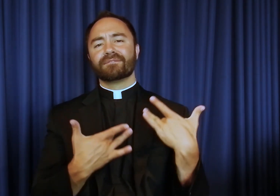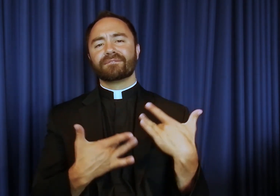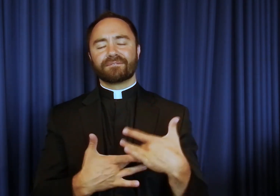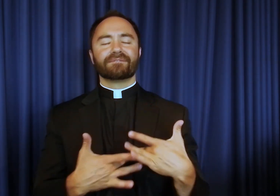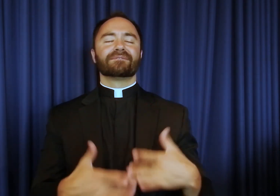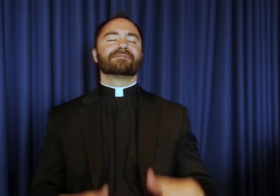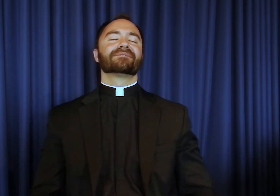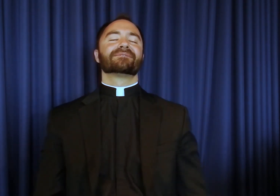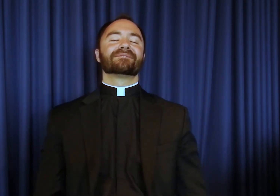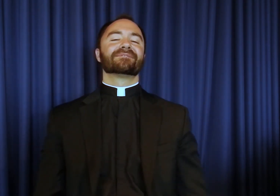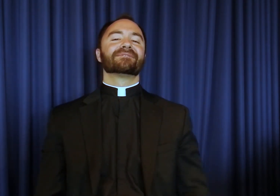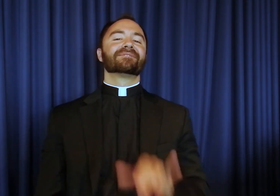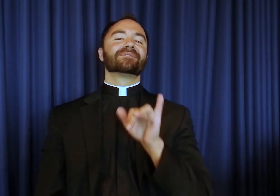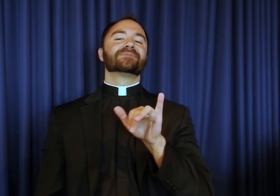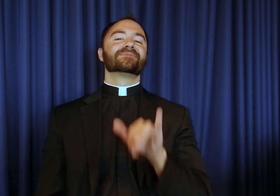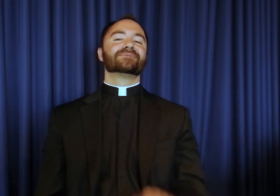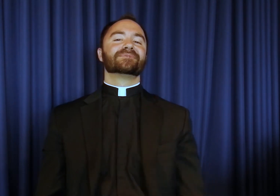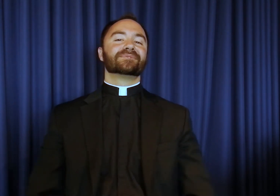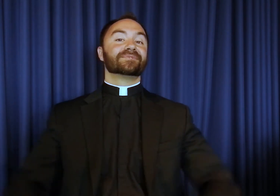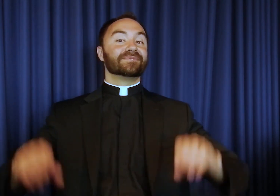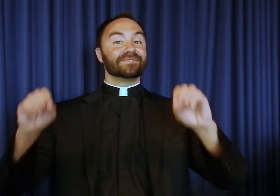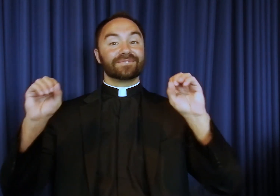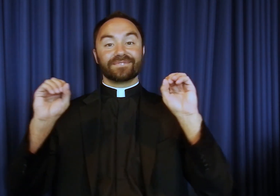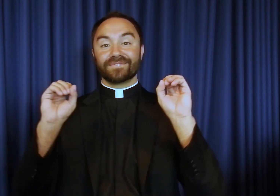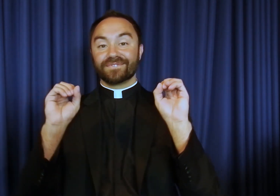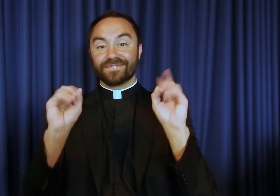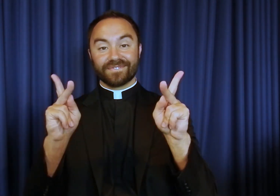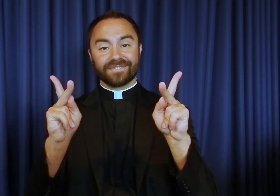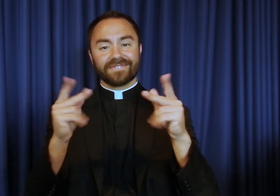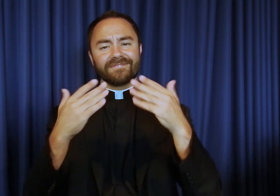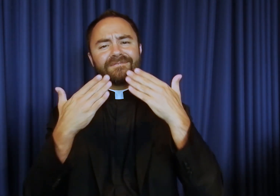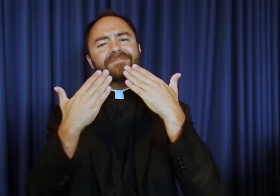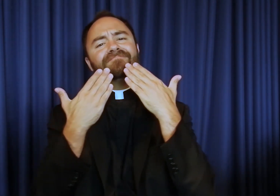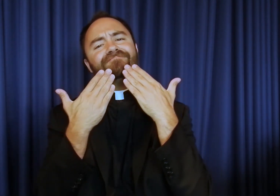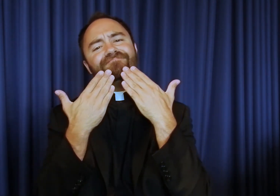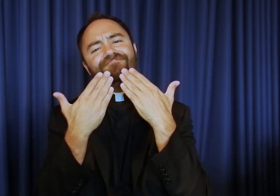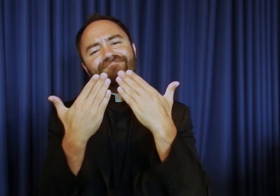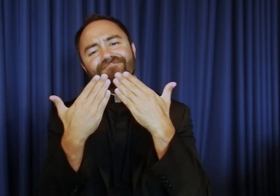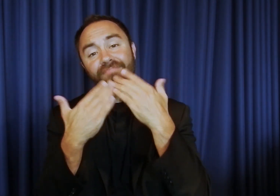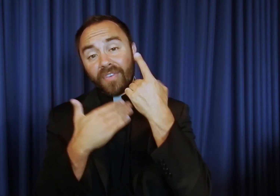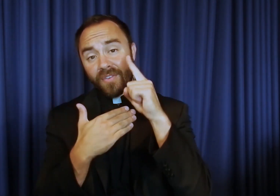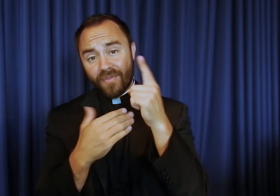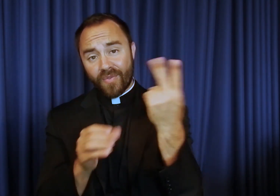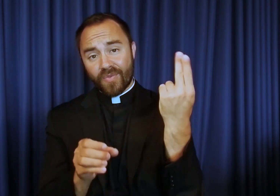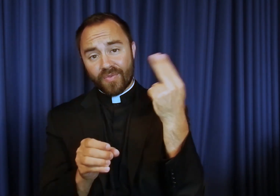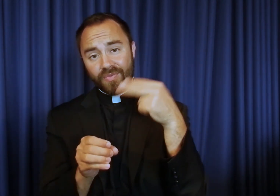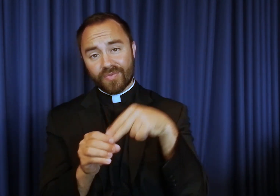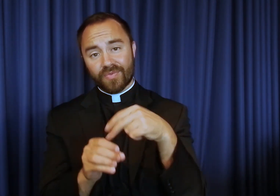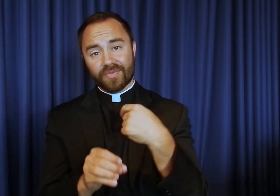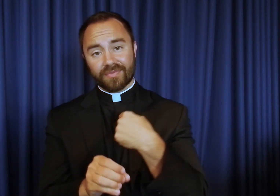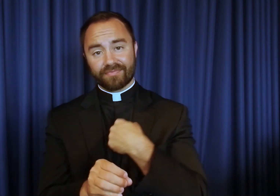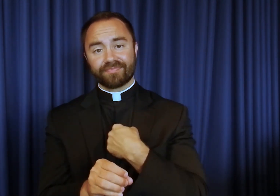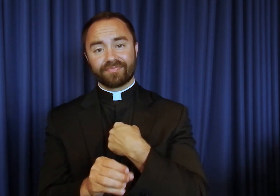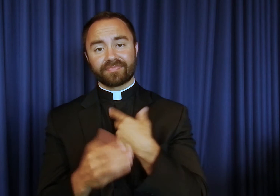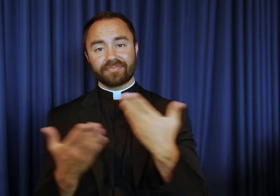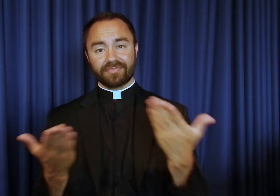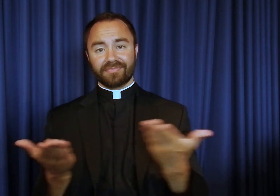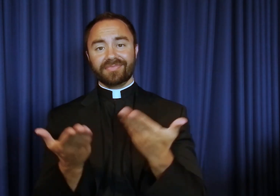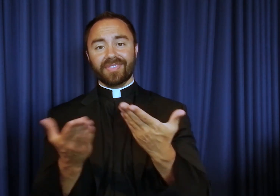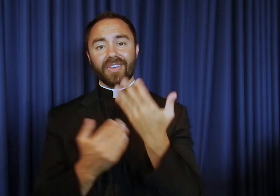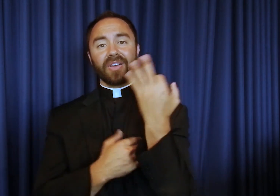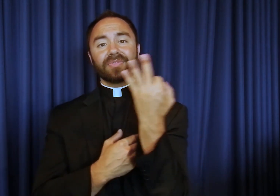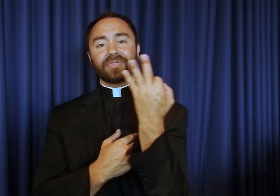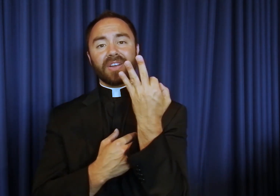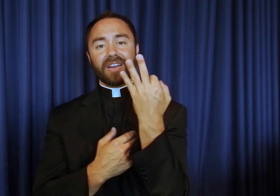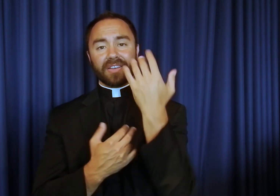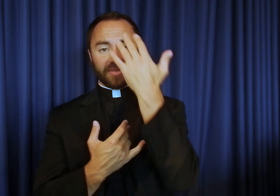by loving him always with a full heart. Okay. Thank you for joining me here on